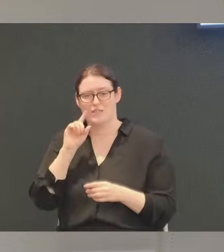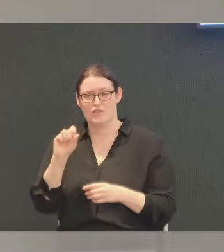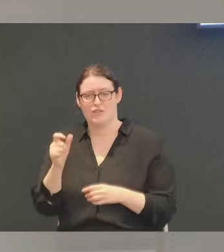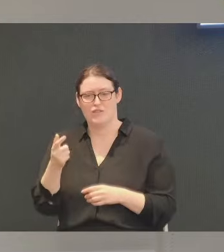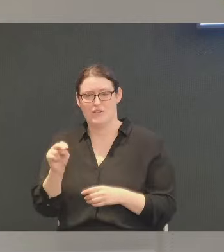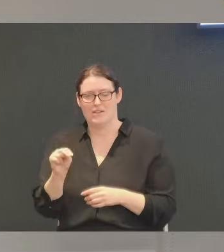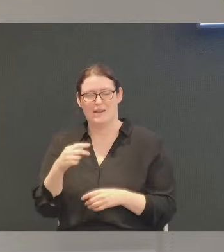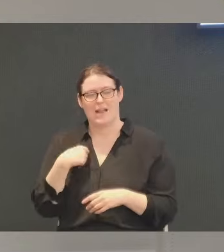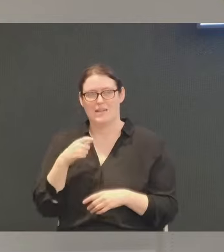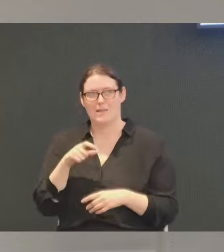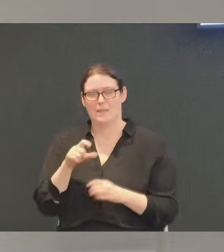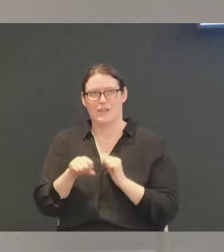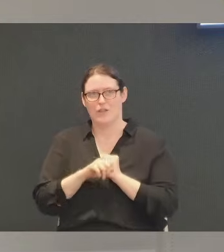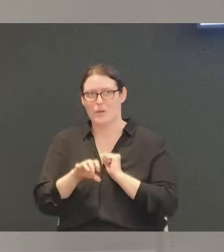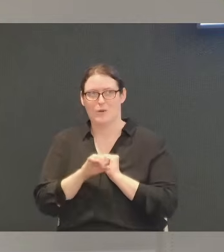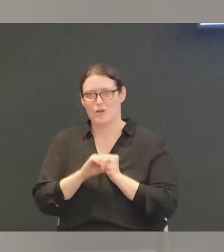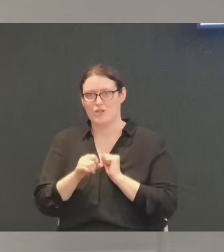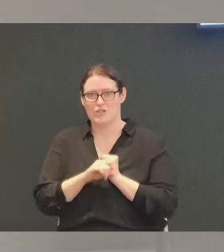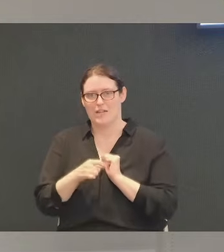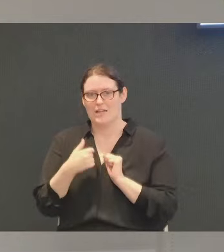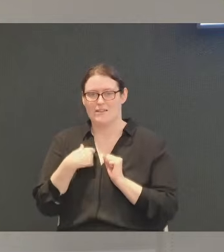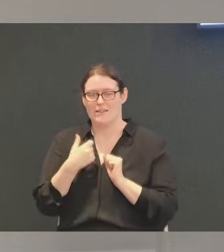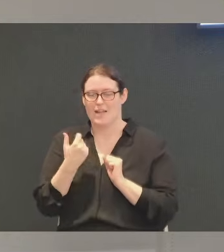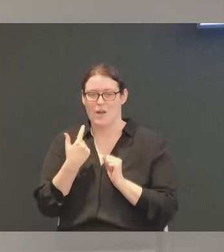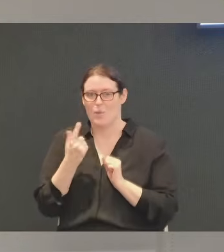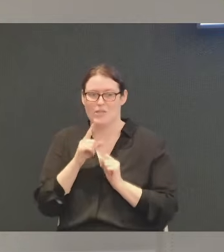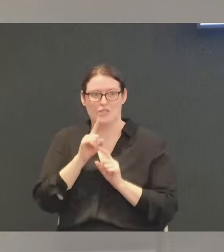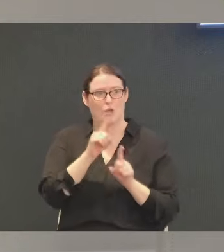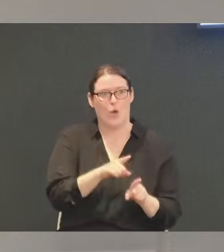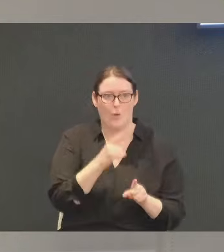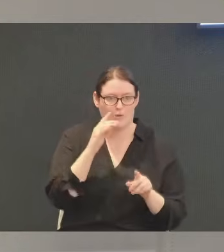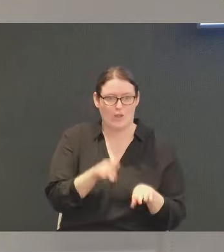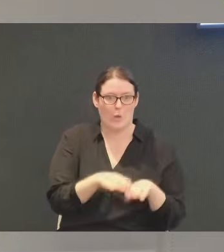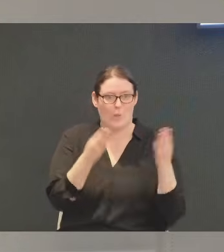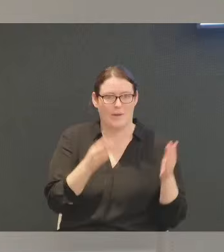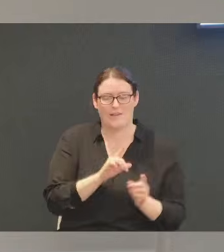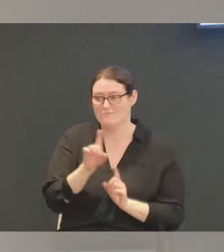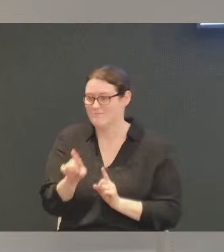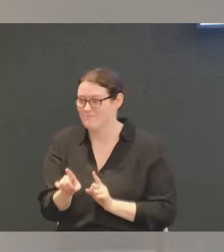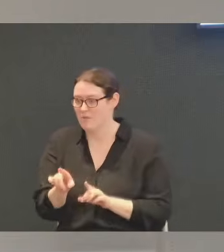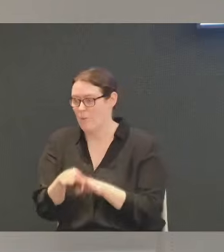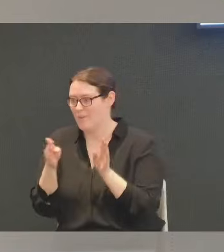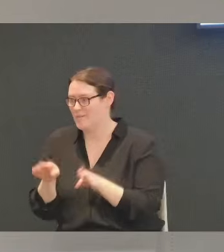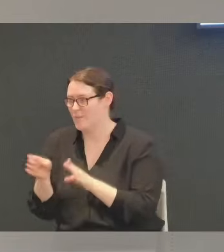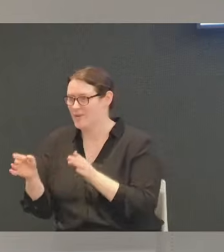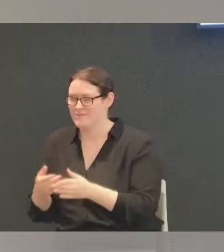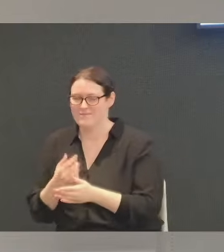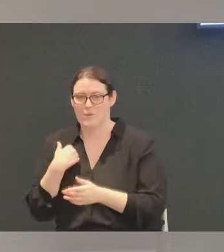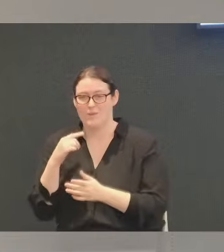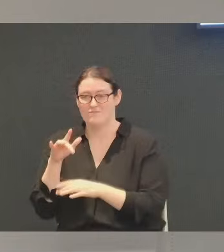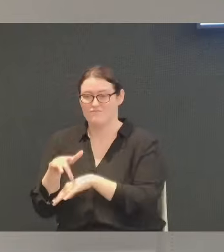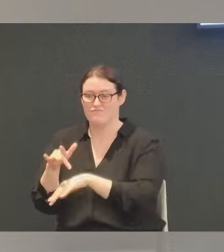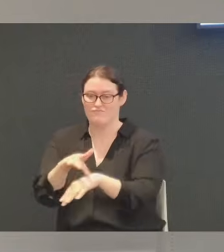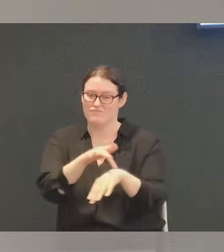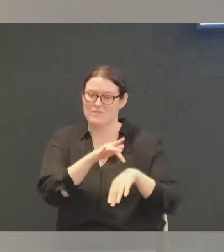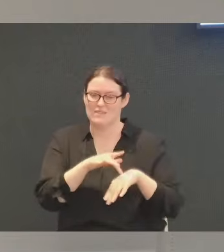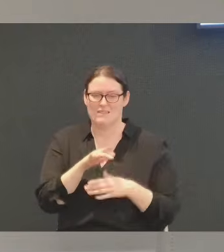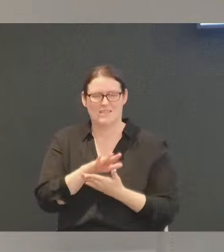commercial because I try to not miss any of those. But just a very nice man who wants that area to to